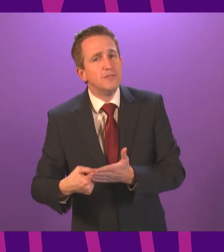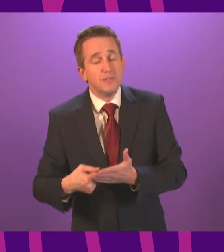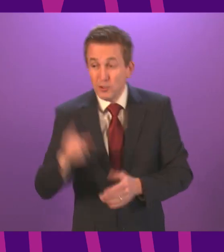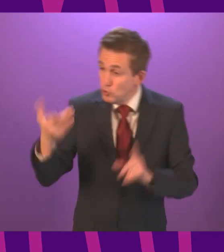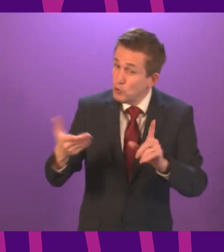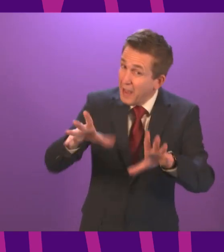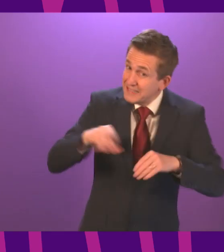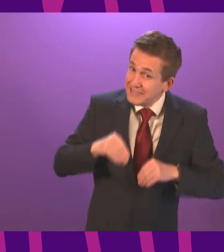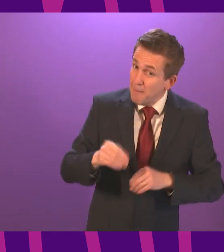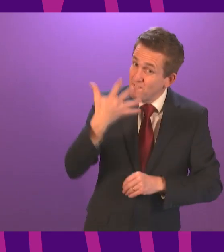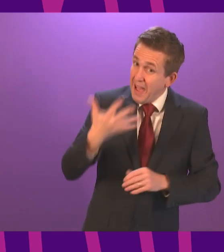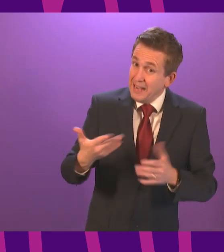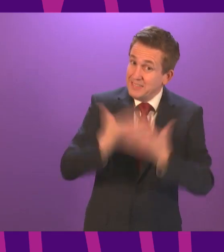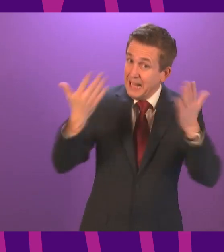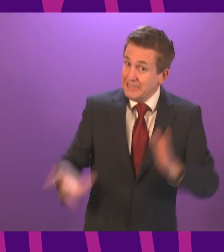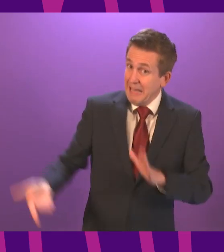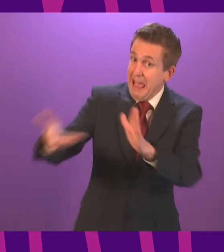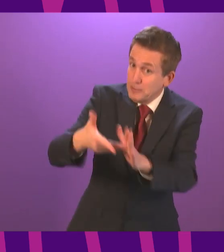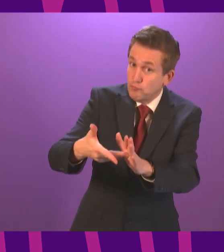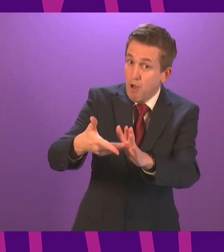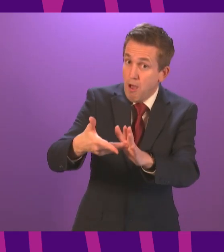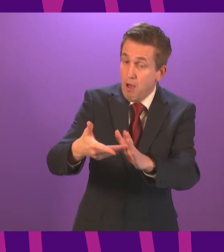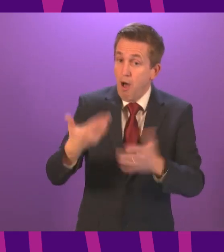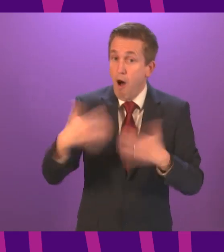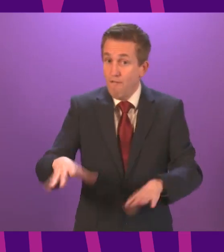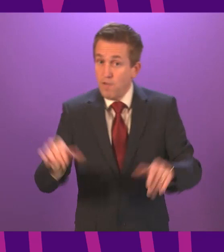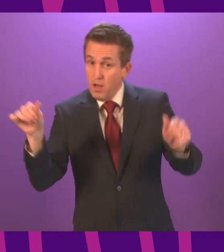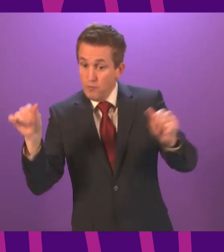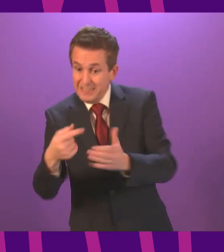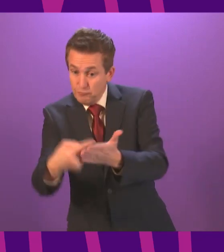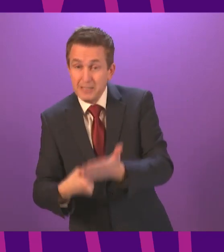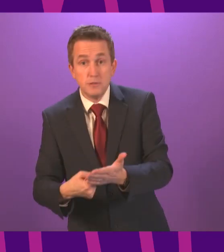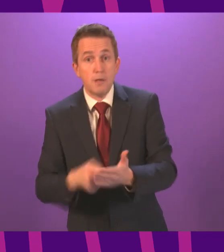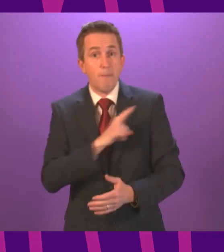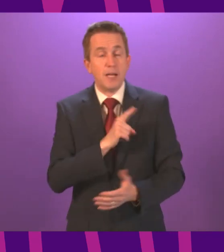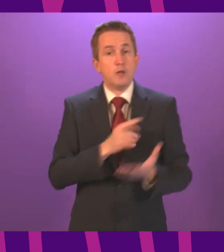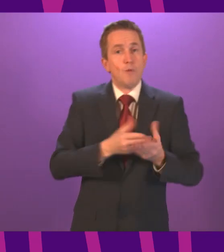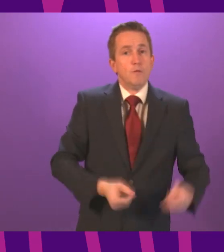every day of festive relaxation? Is that 5:1 ratio part of the Scottish Government’s planning?